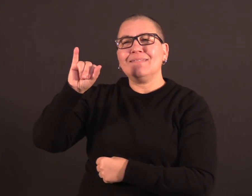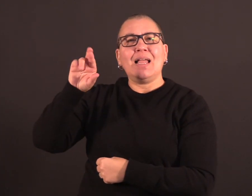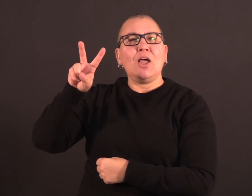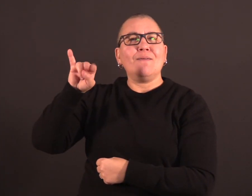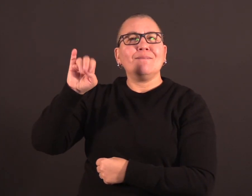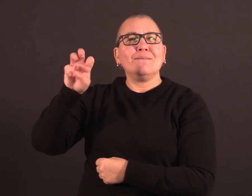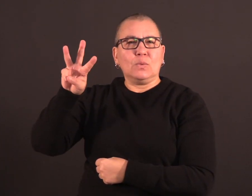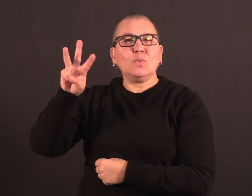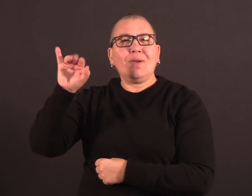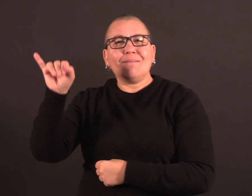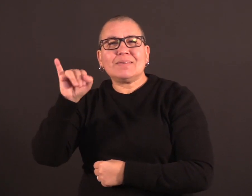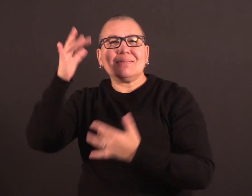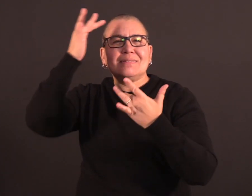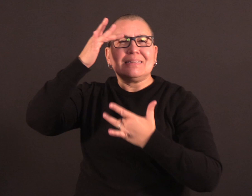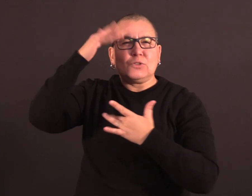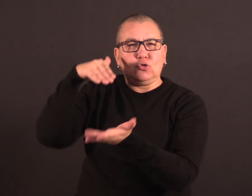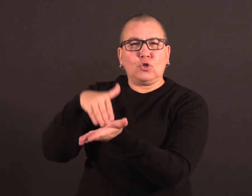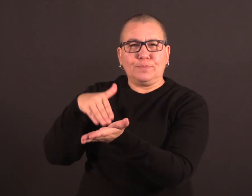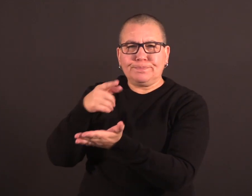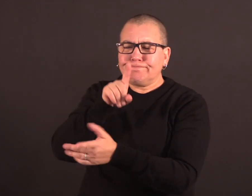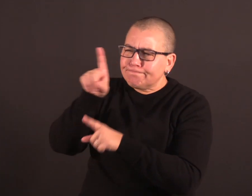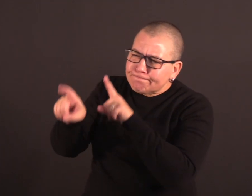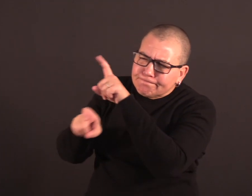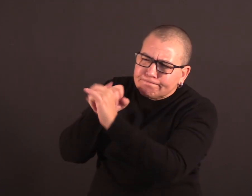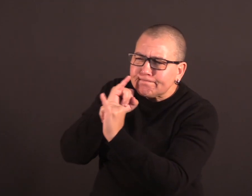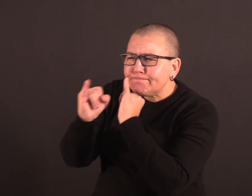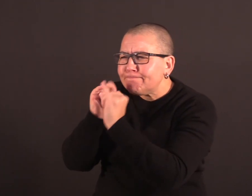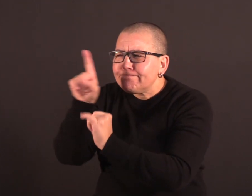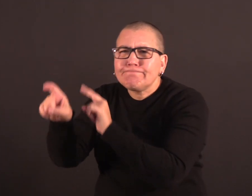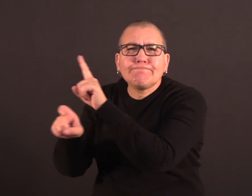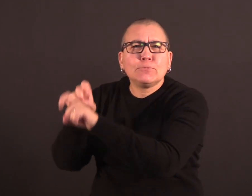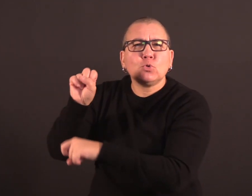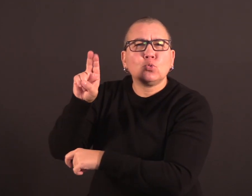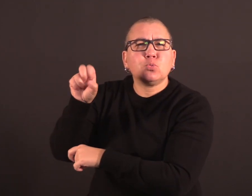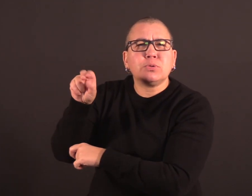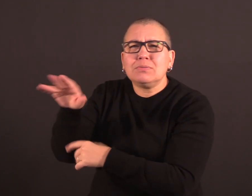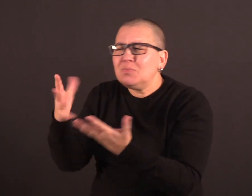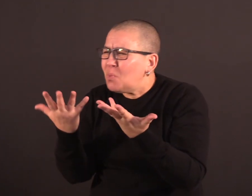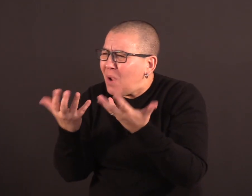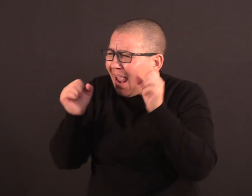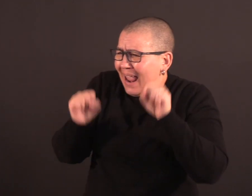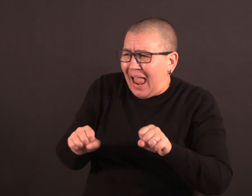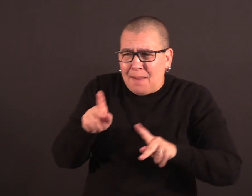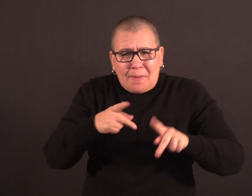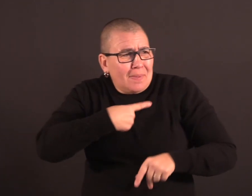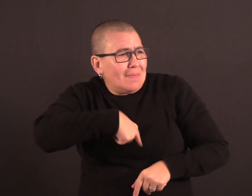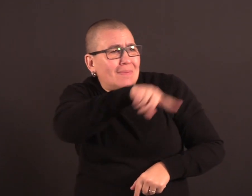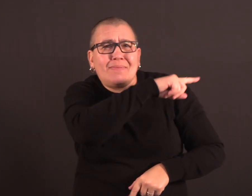and M Health Fairview infectious disease doctor Susan Kline stated,